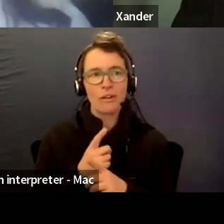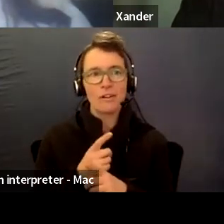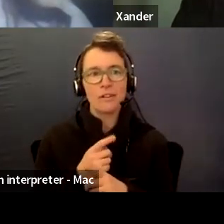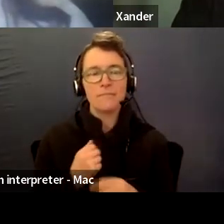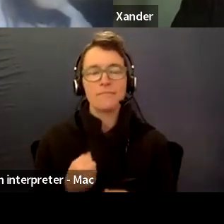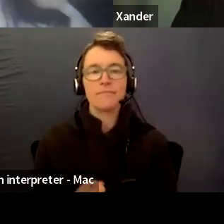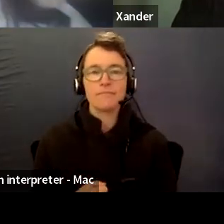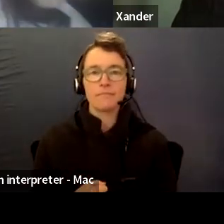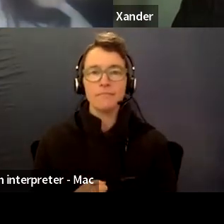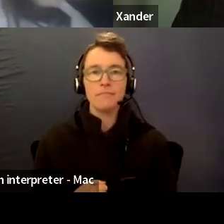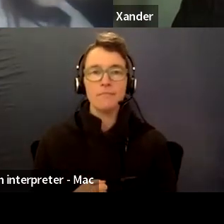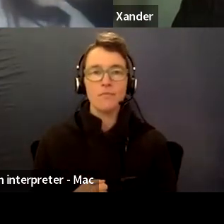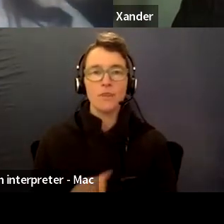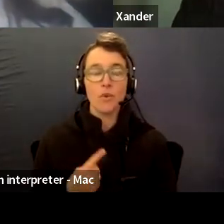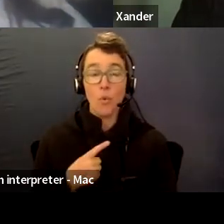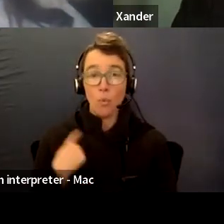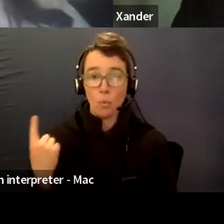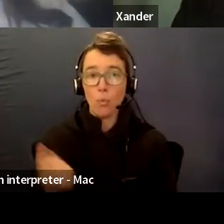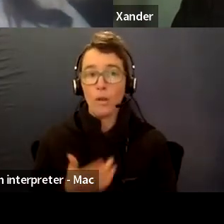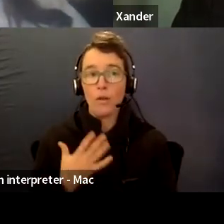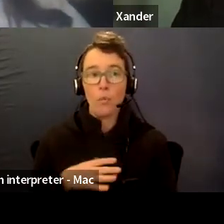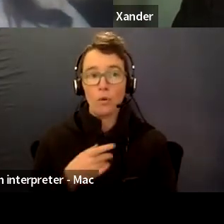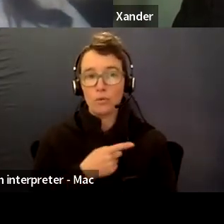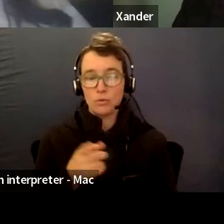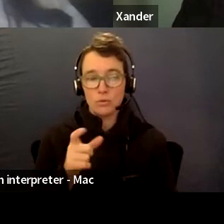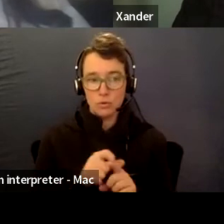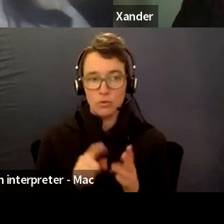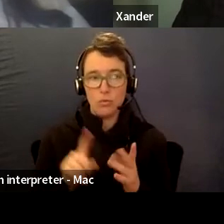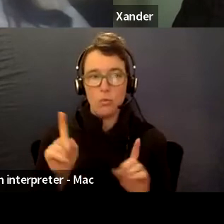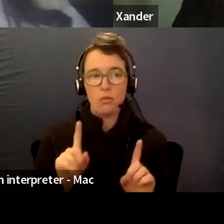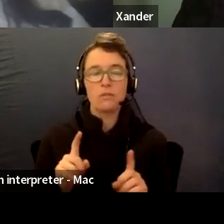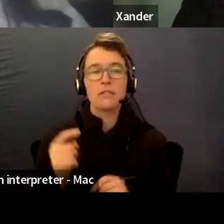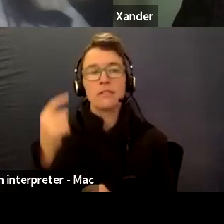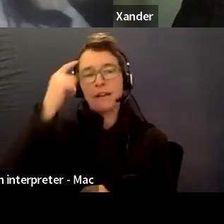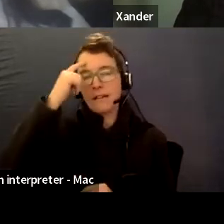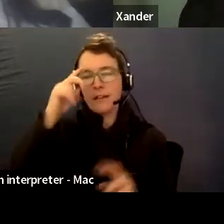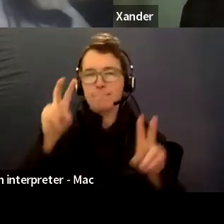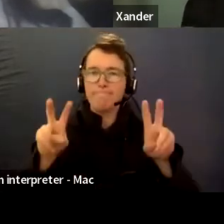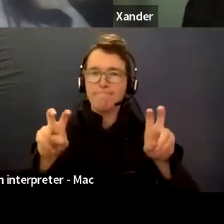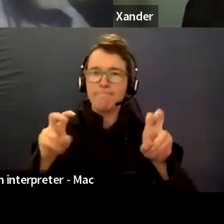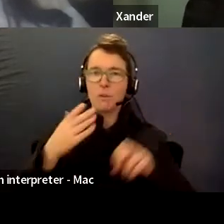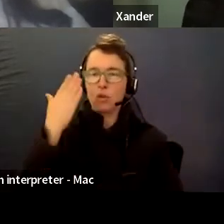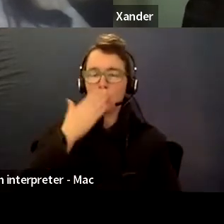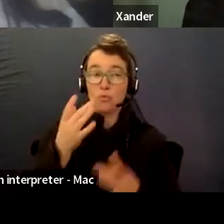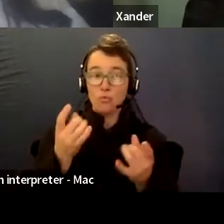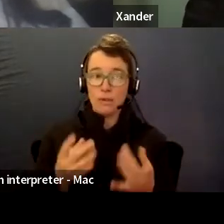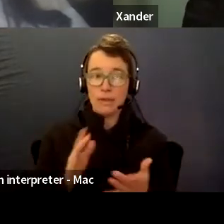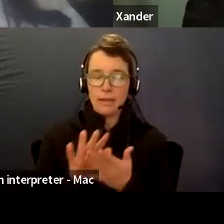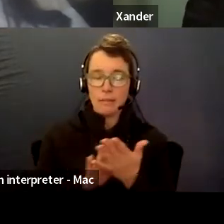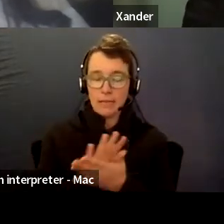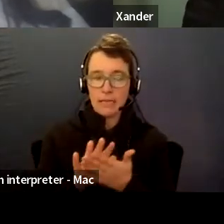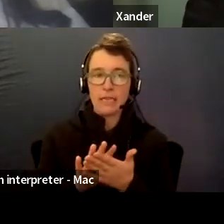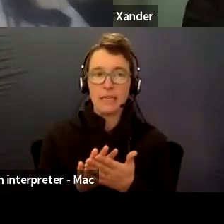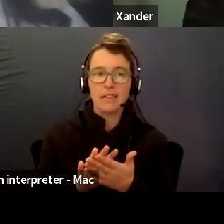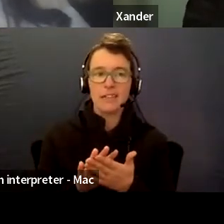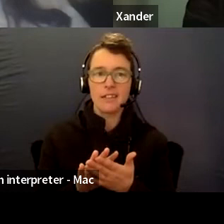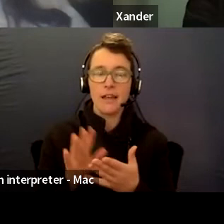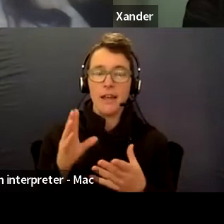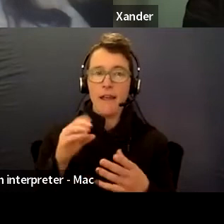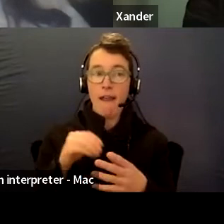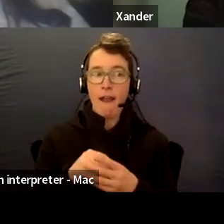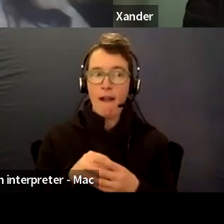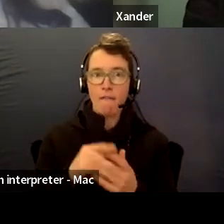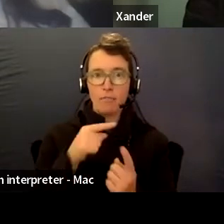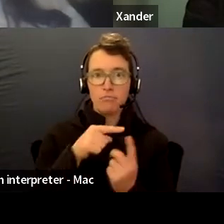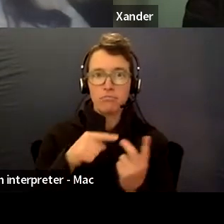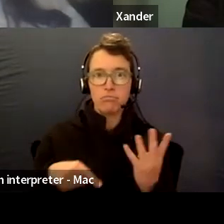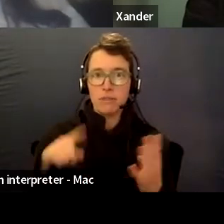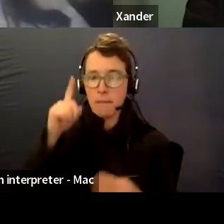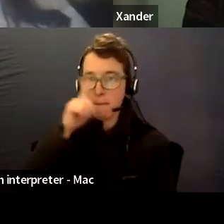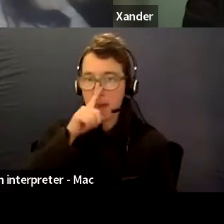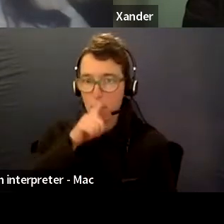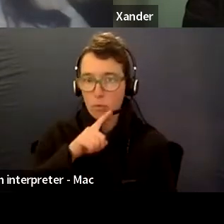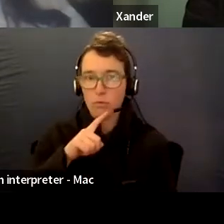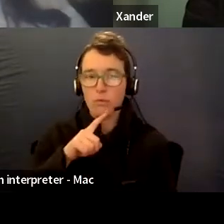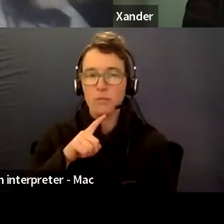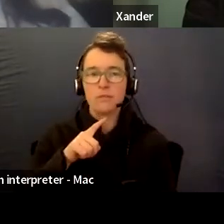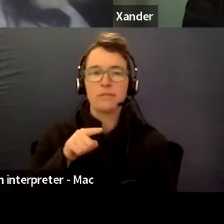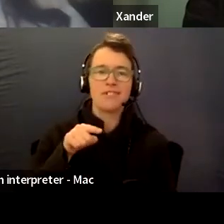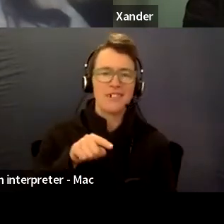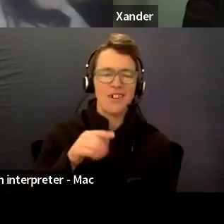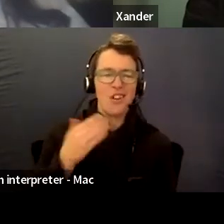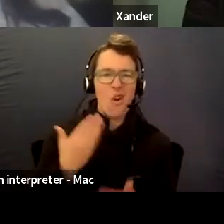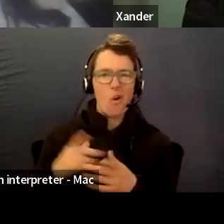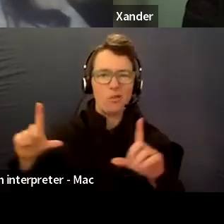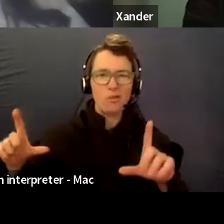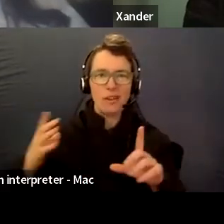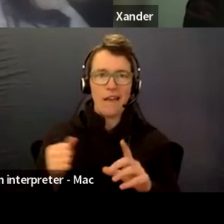And what we really want you to do is to look at the idea of being school ready, as being something that involves a number of people. So there's this delightful equation on the screen.